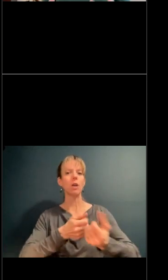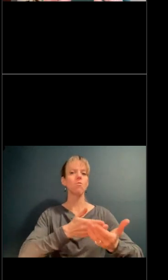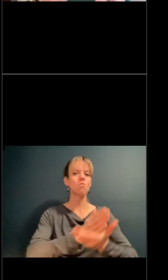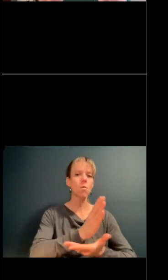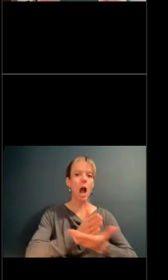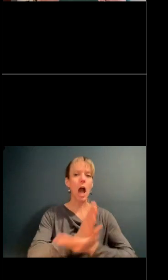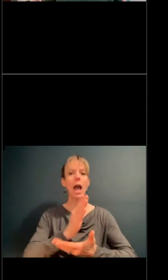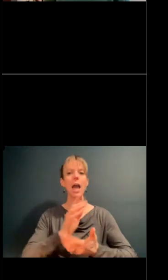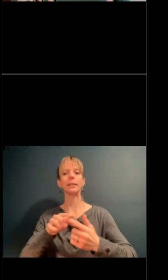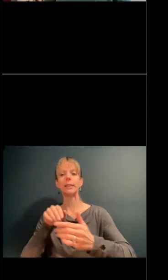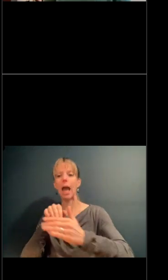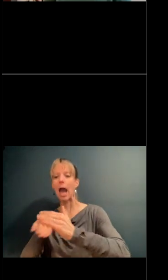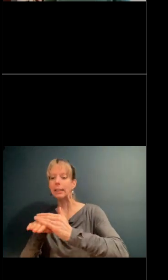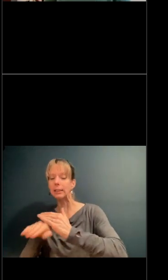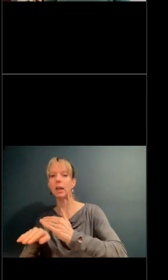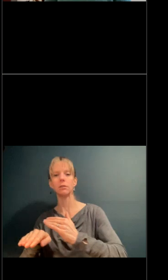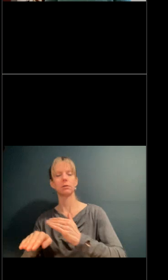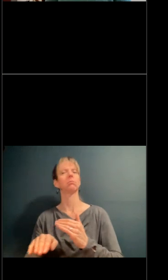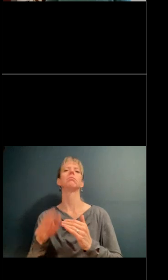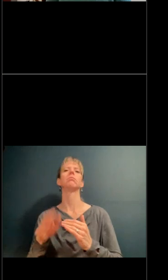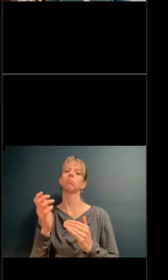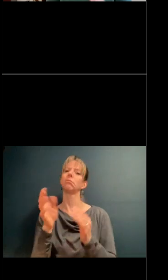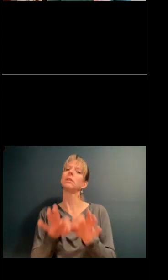And those things can do lots of very important things.